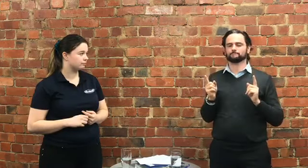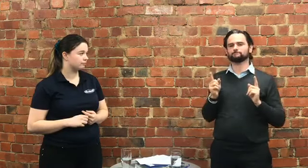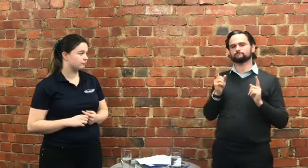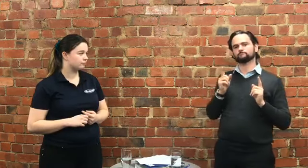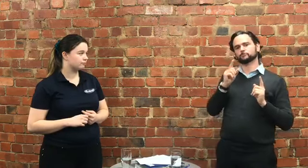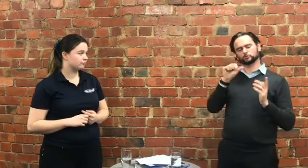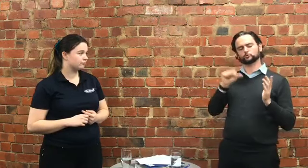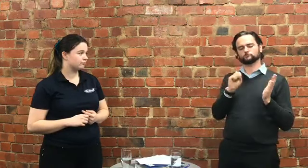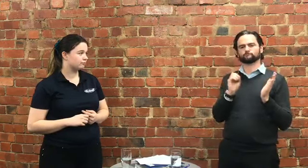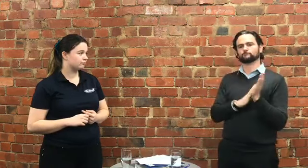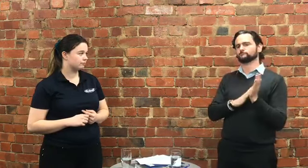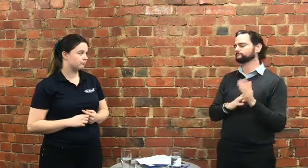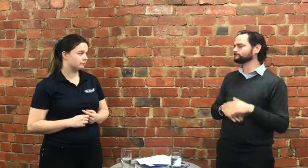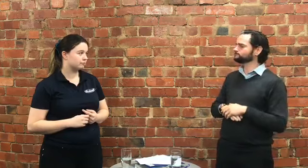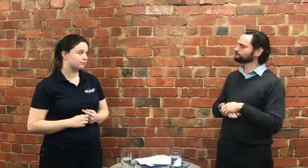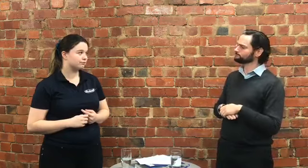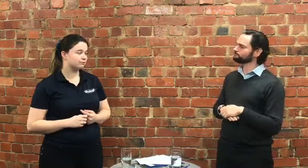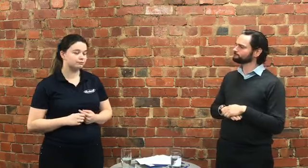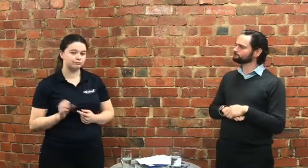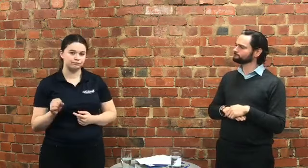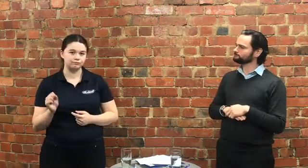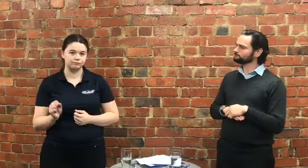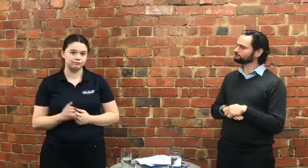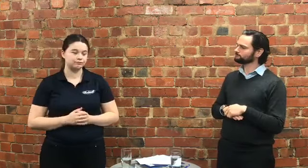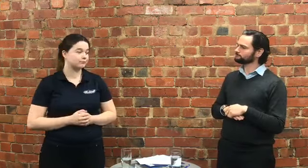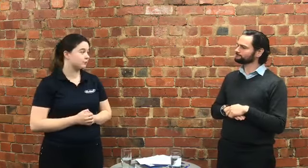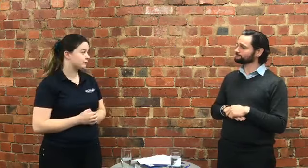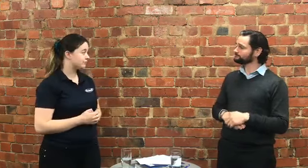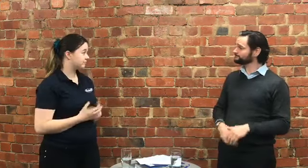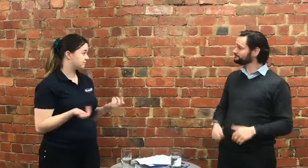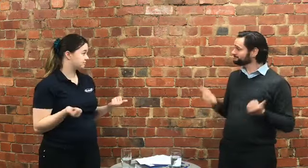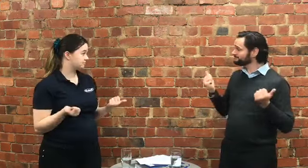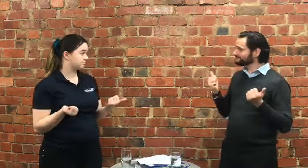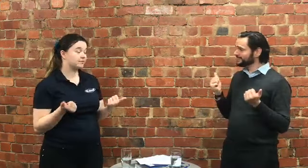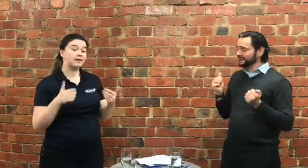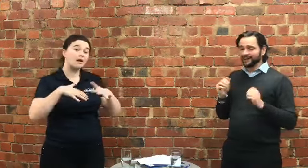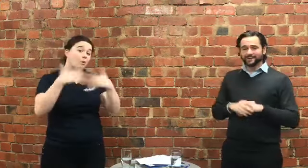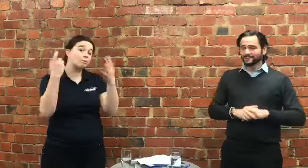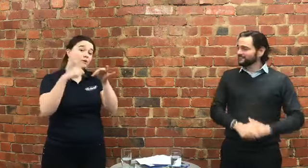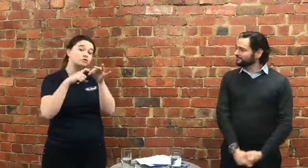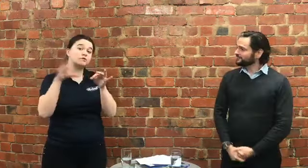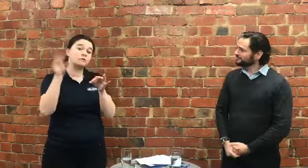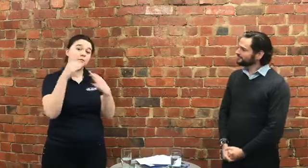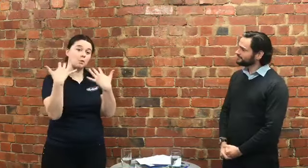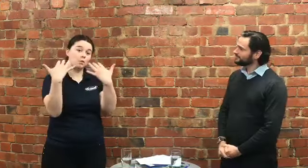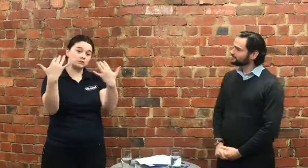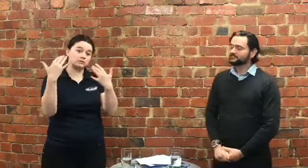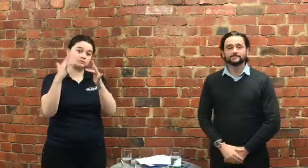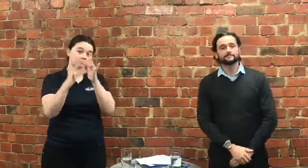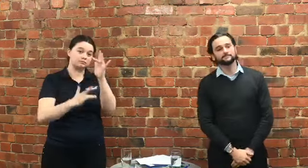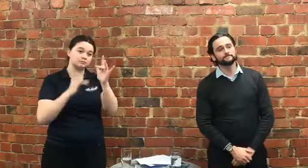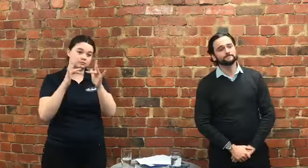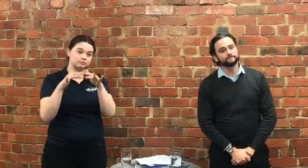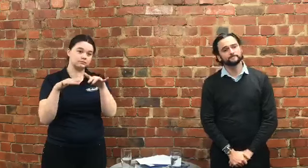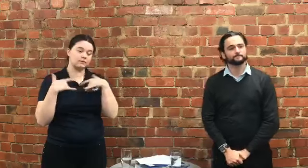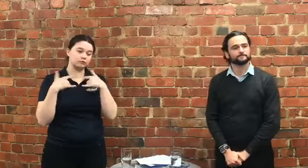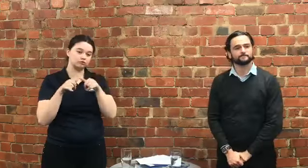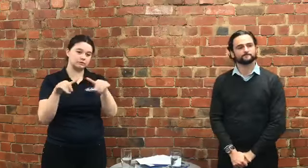but it's about being equal with other members of the community. Okay, so I'm just wondering whether we have